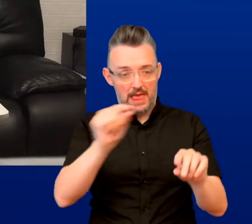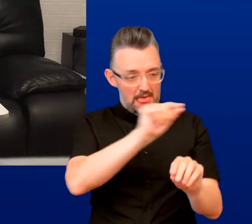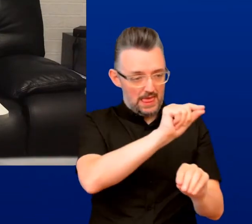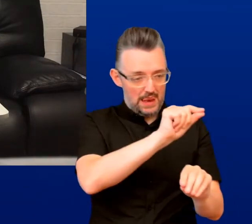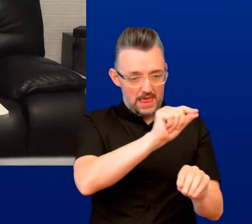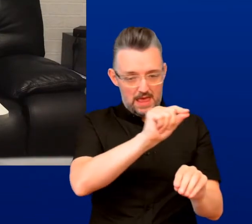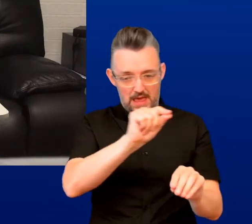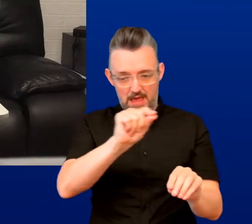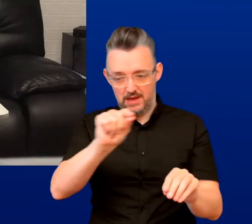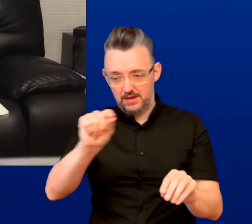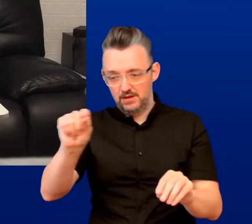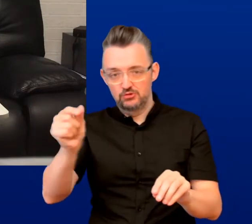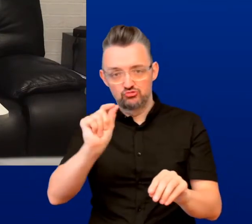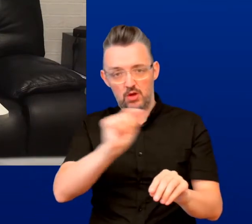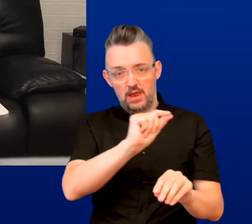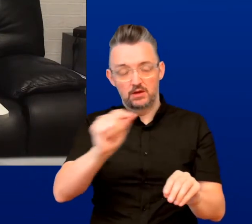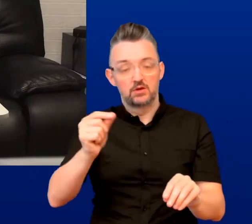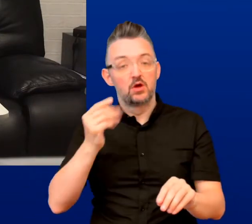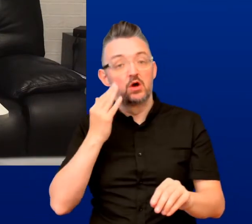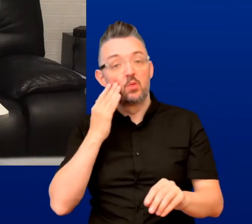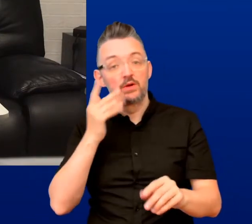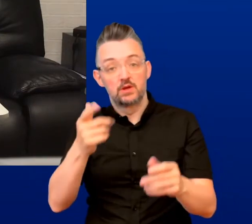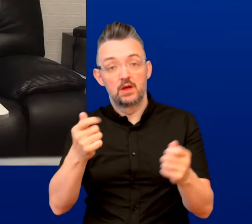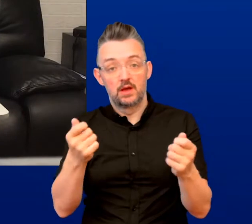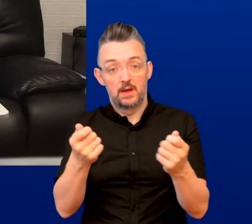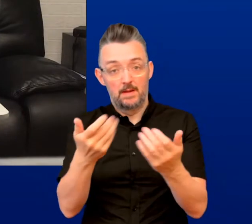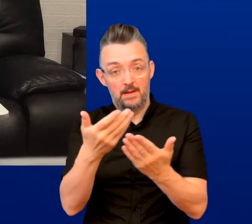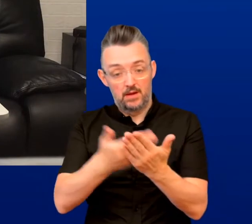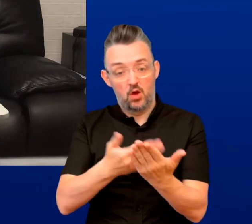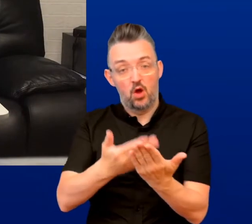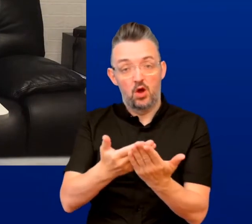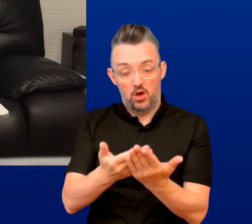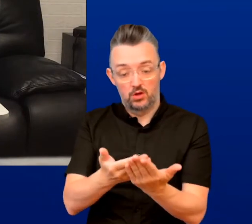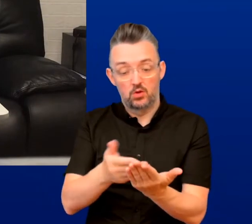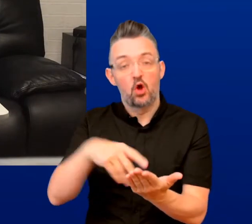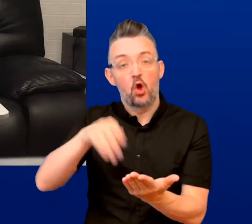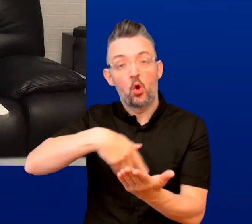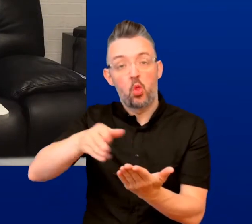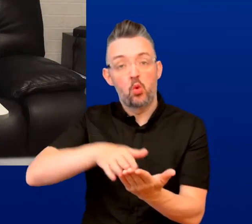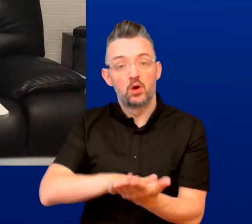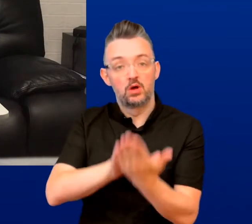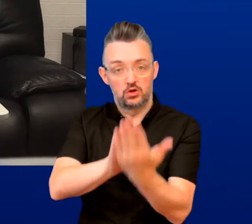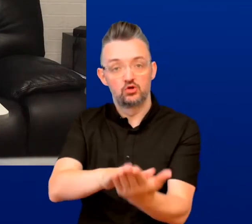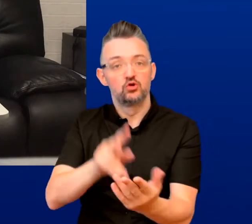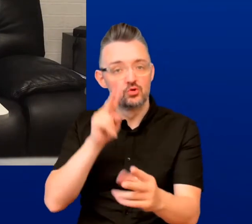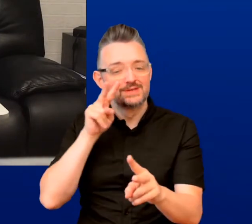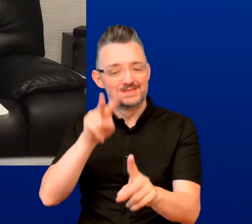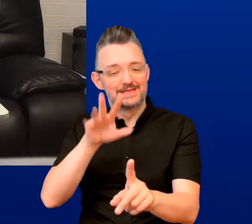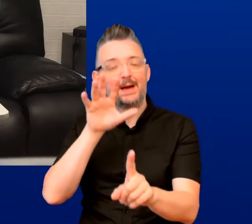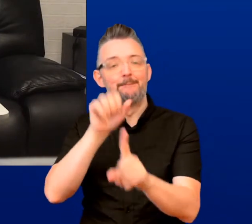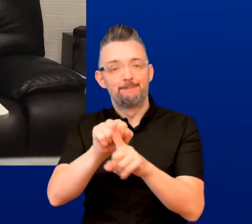is, when you're putting the newspaper with glue onto the bowl you'll see whether the newspaper is going on